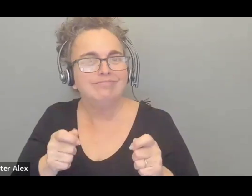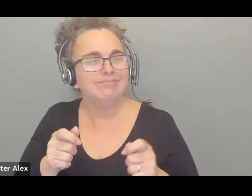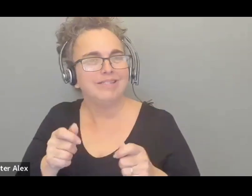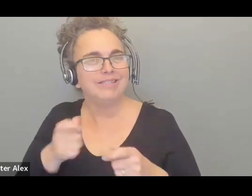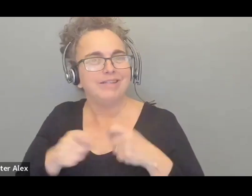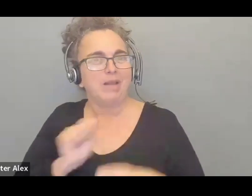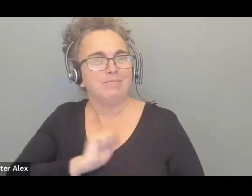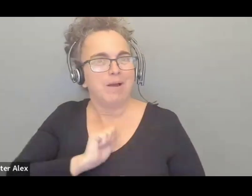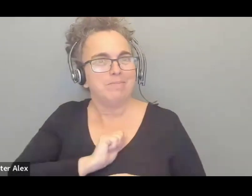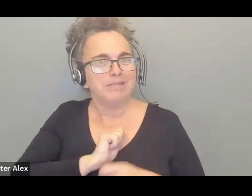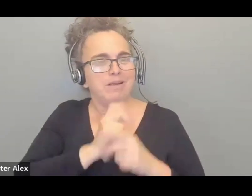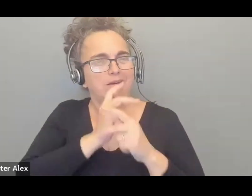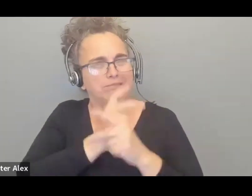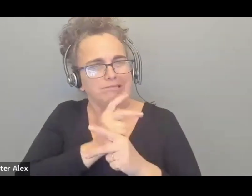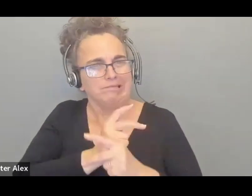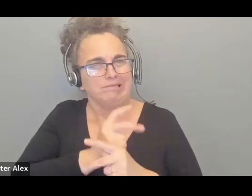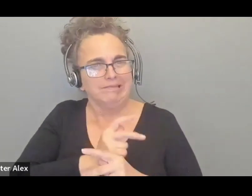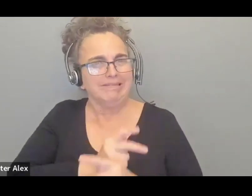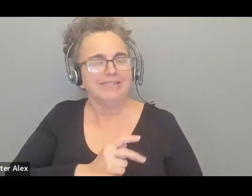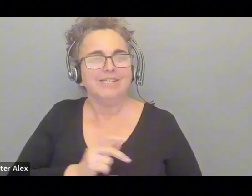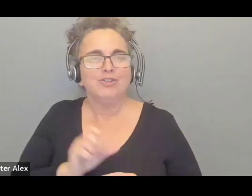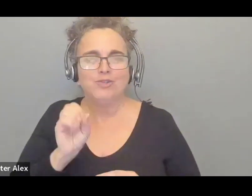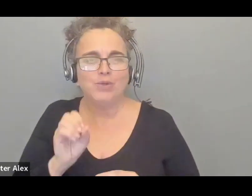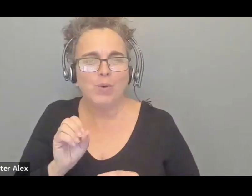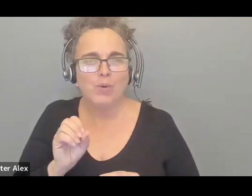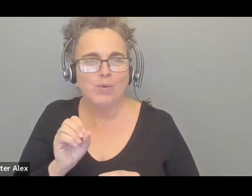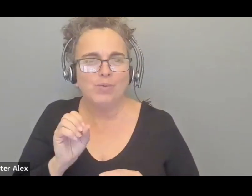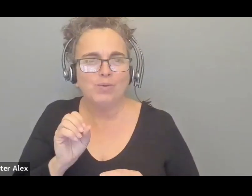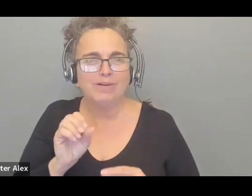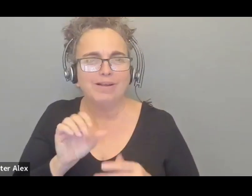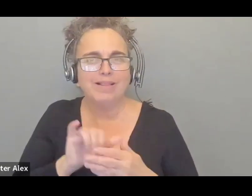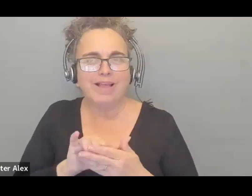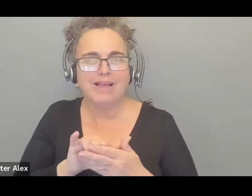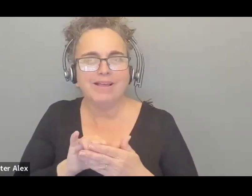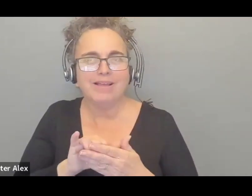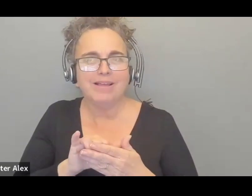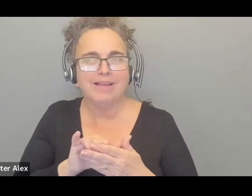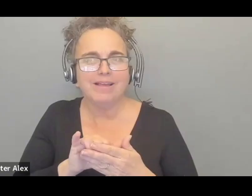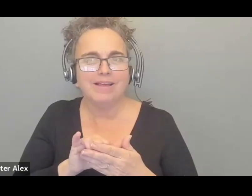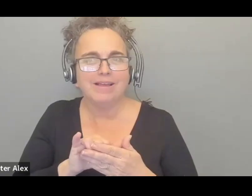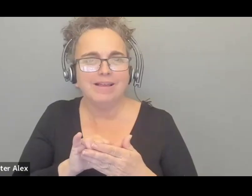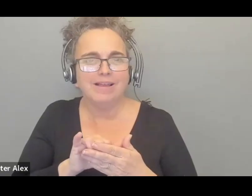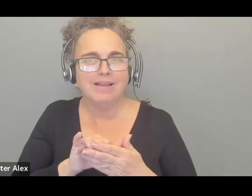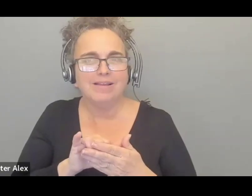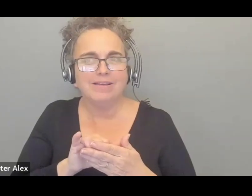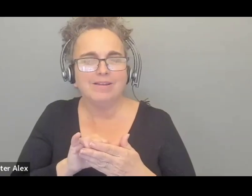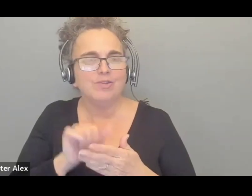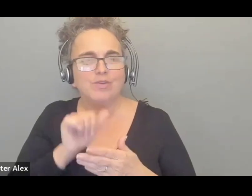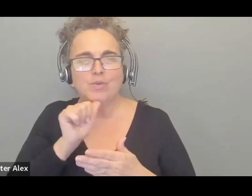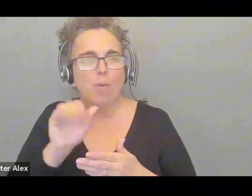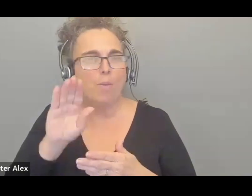So yeah, just say that. Don't feel scared to use AI.